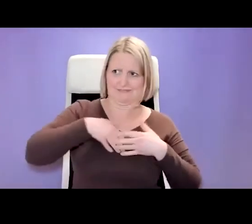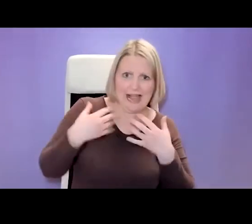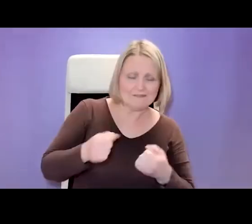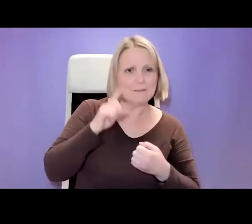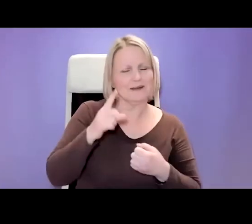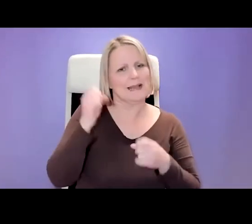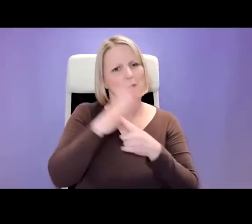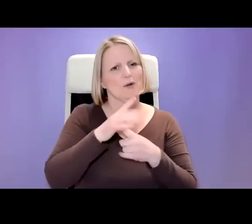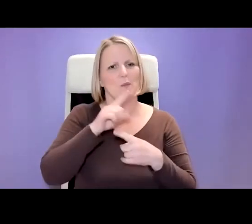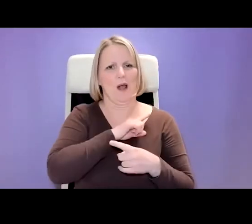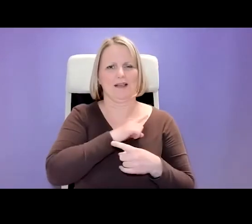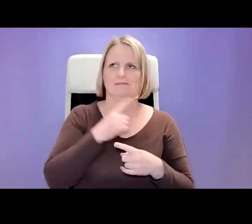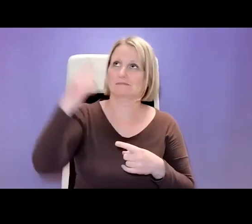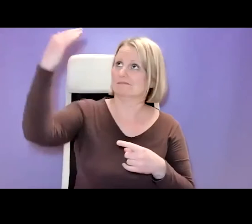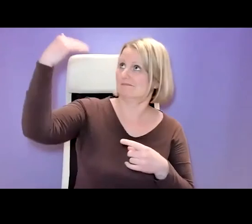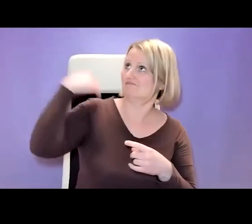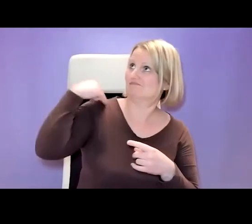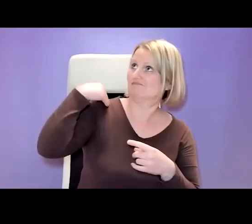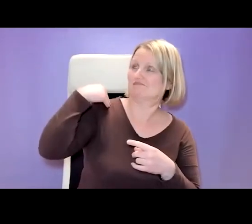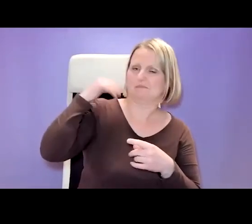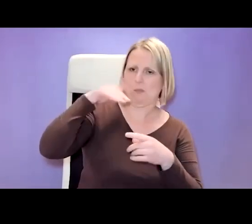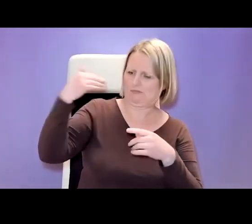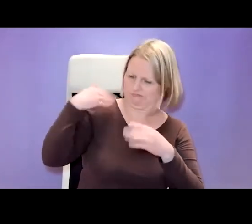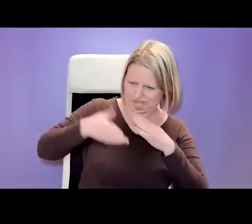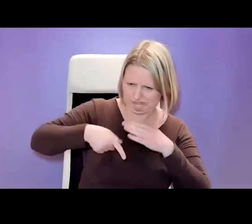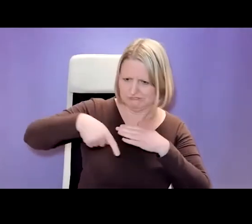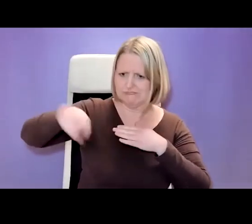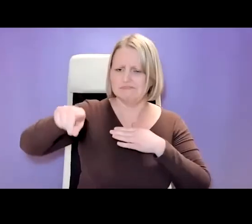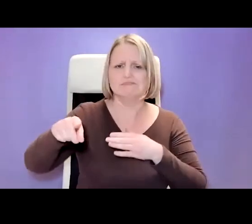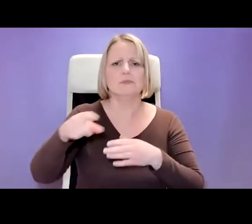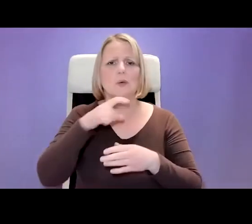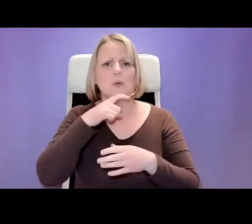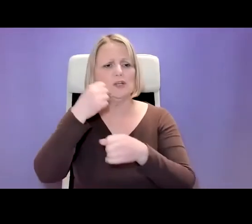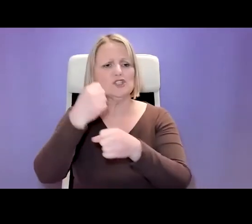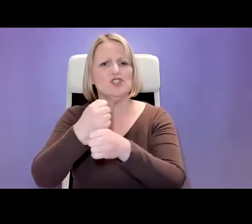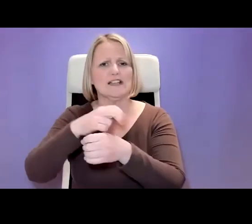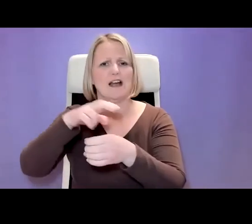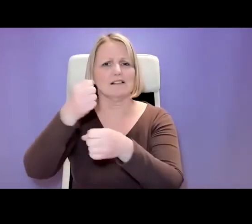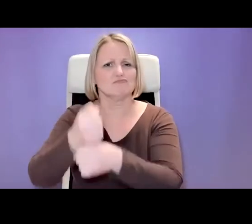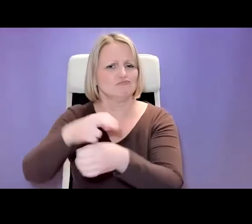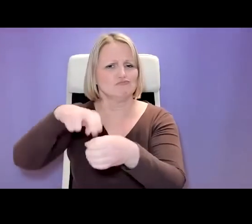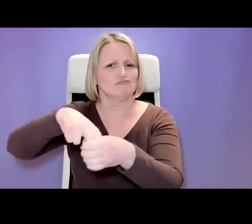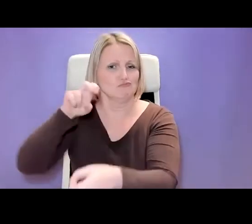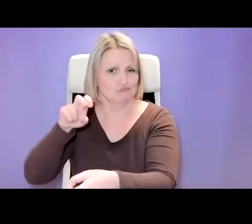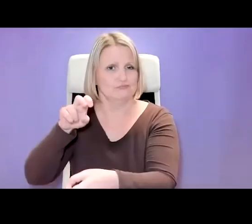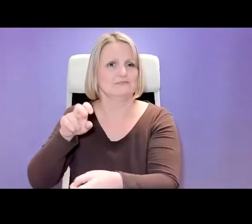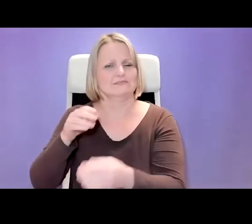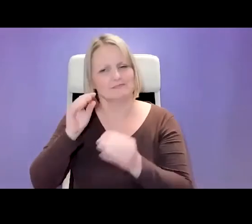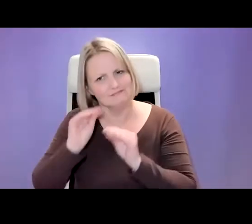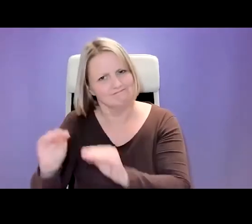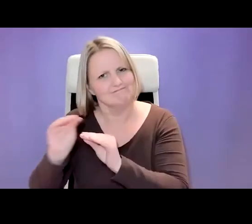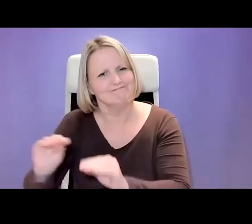In the same way I’m suggesting Adam's witness to St Andrews Cathedral was not a matter of us having attended special school or being a teenager